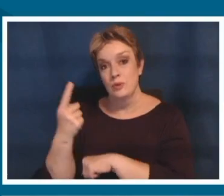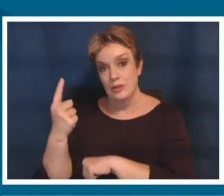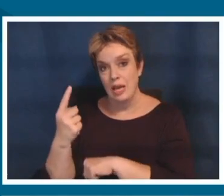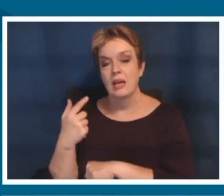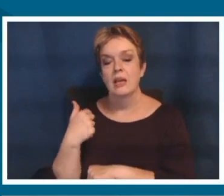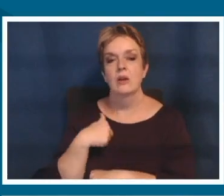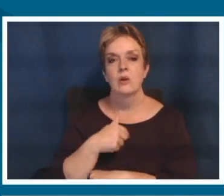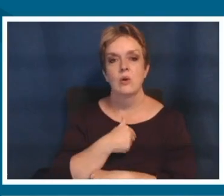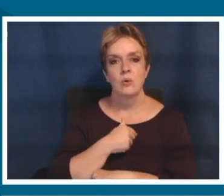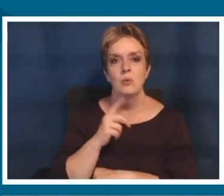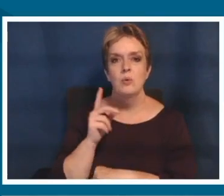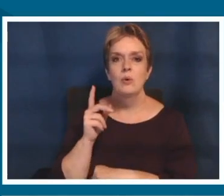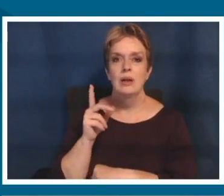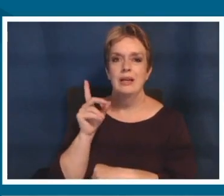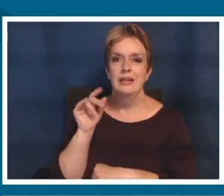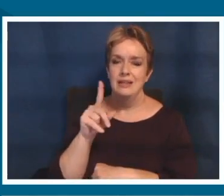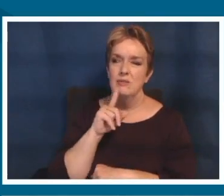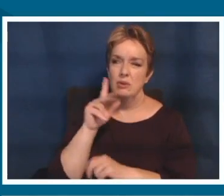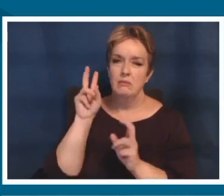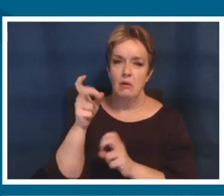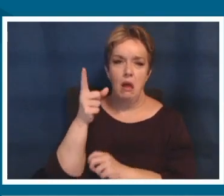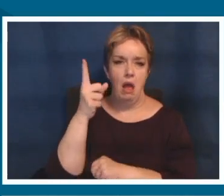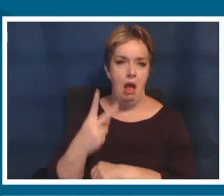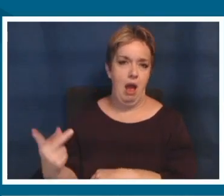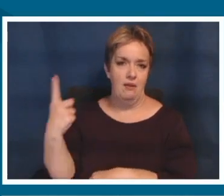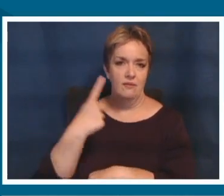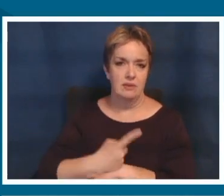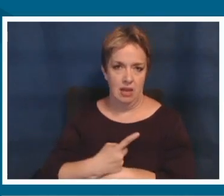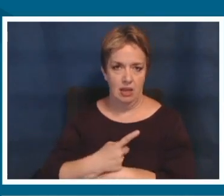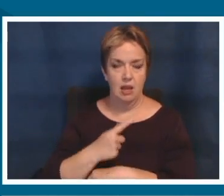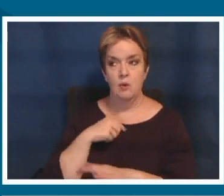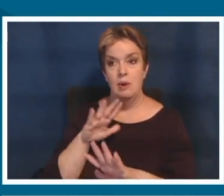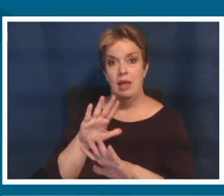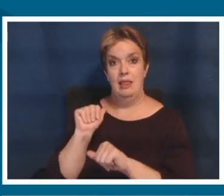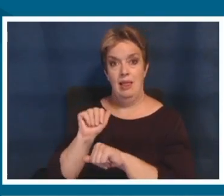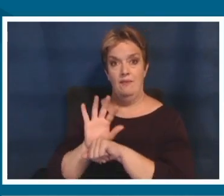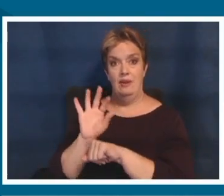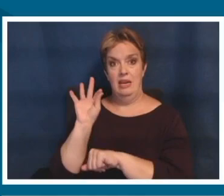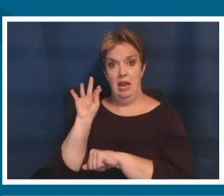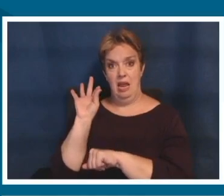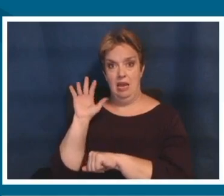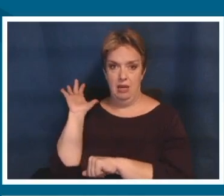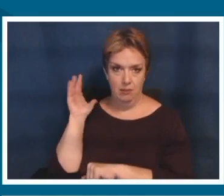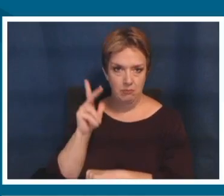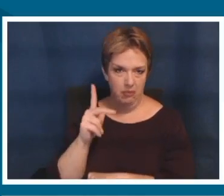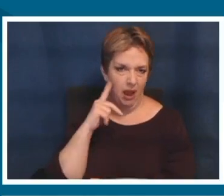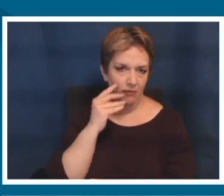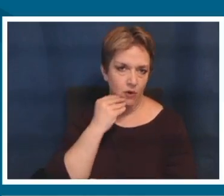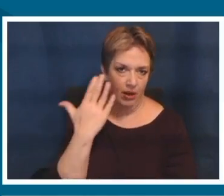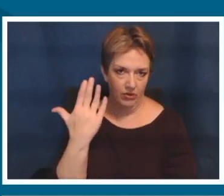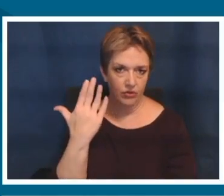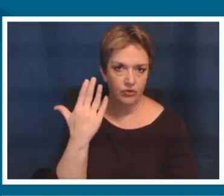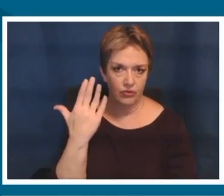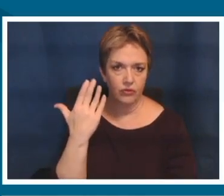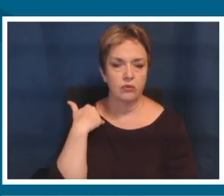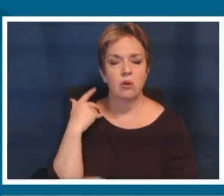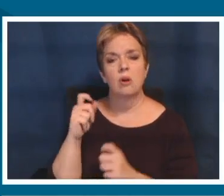pretty much a half day we left on the bus at nine and students returned in time for a lunch at school so we did